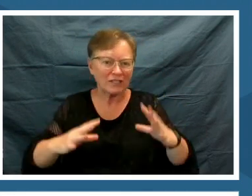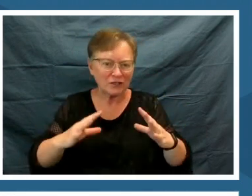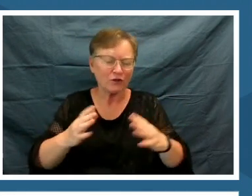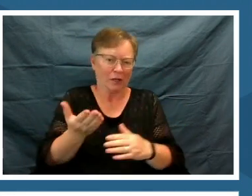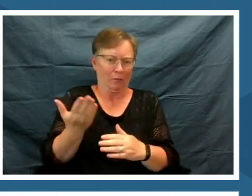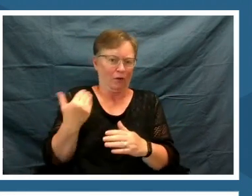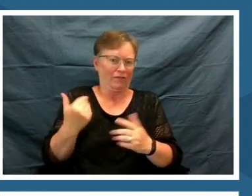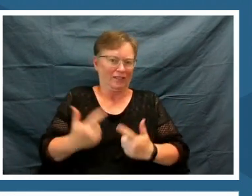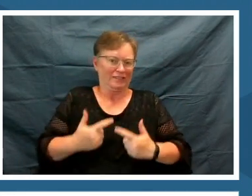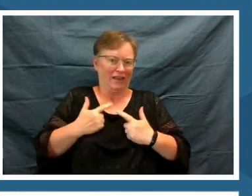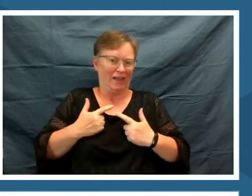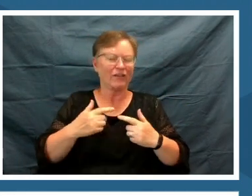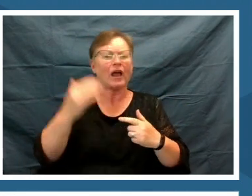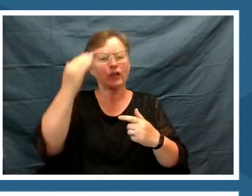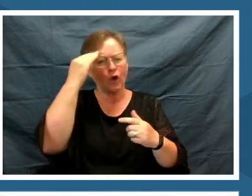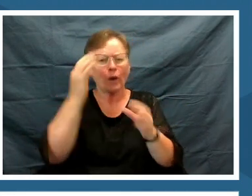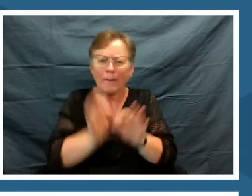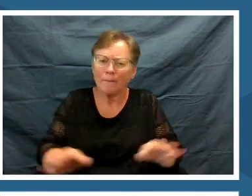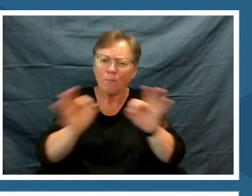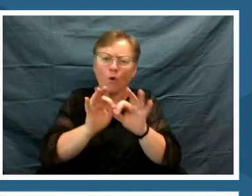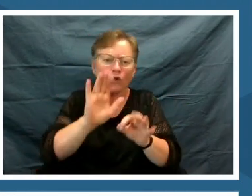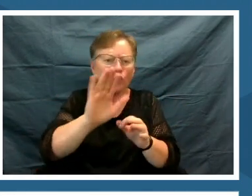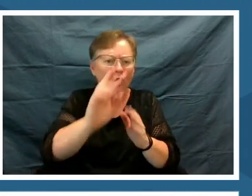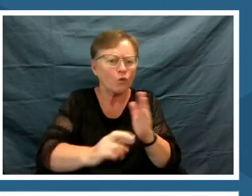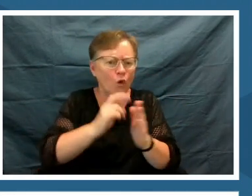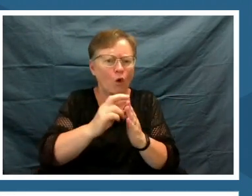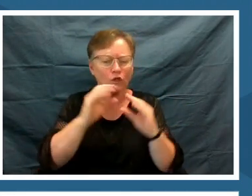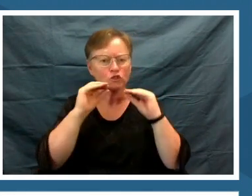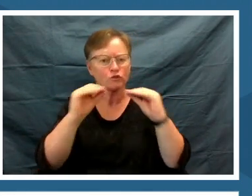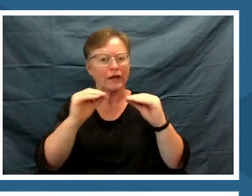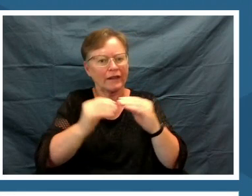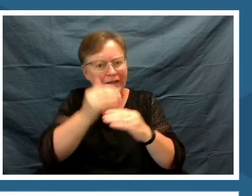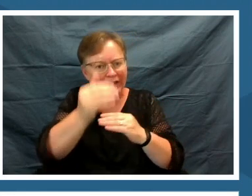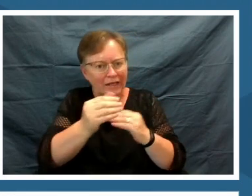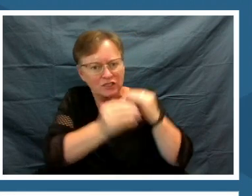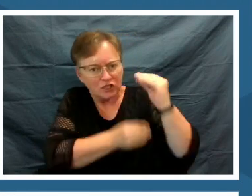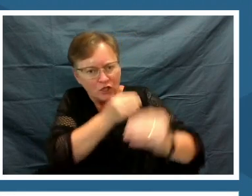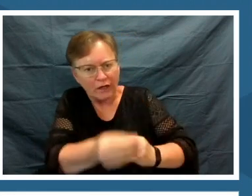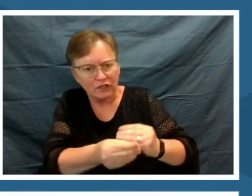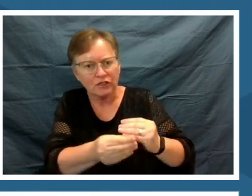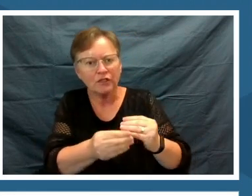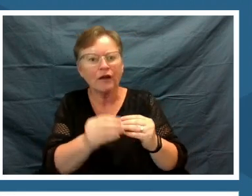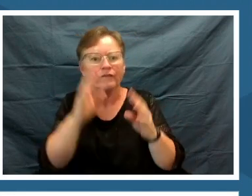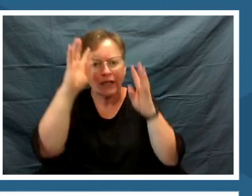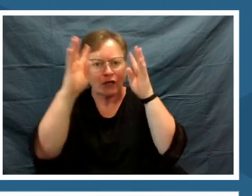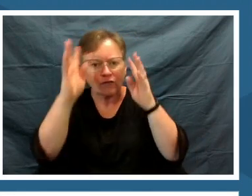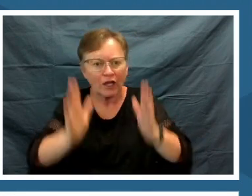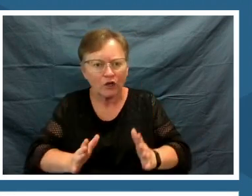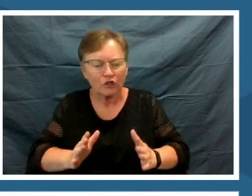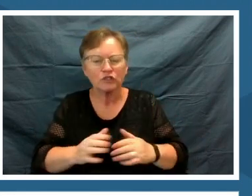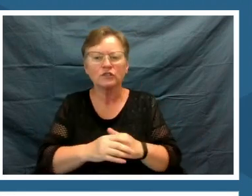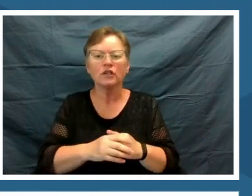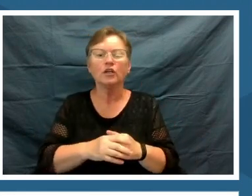next generation of innovators you are in for an engaging workshop